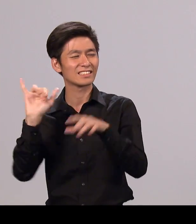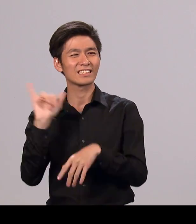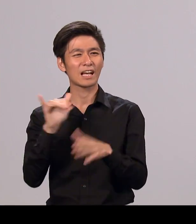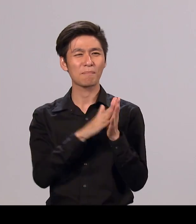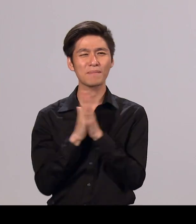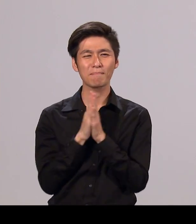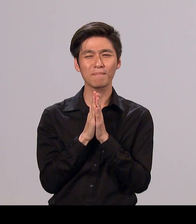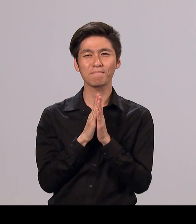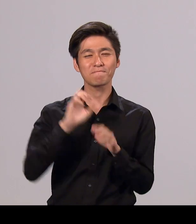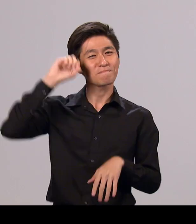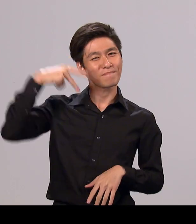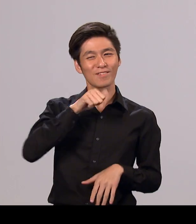They are on the Andaman Sea in the Indian Ocean.